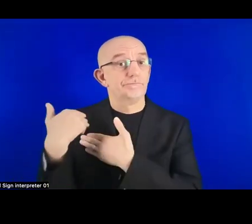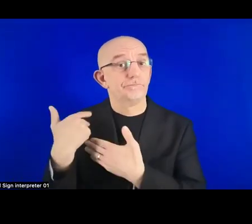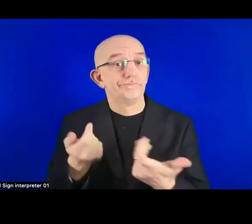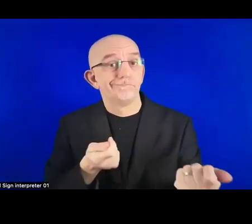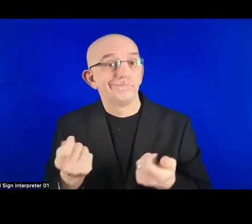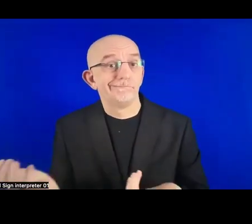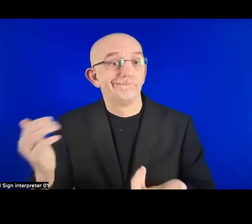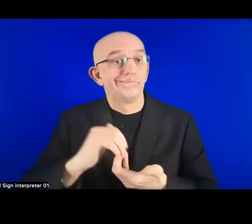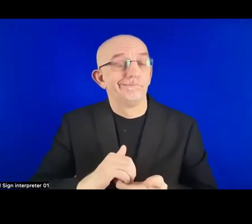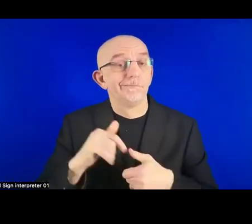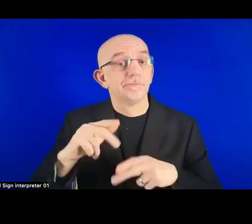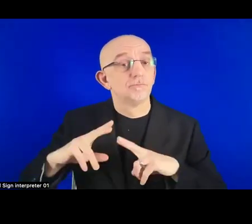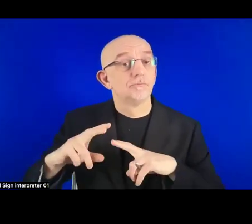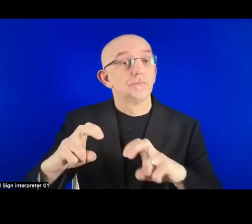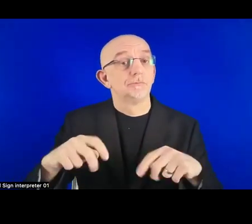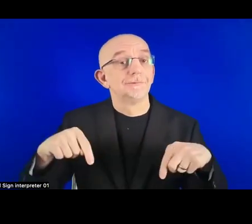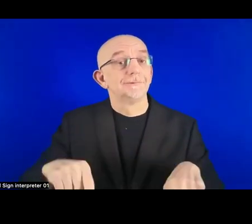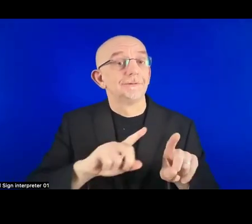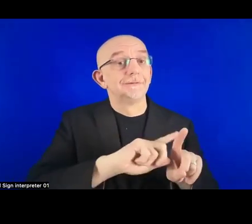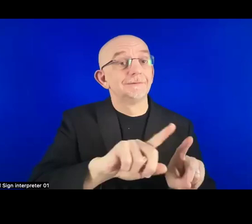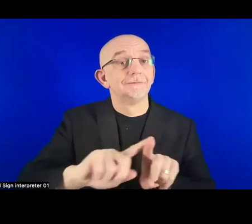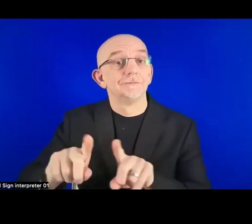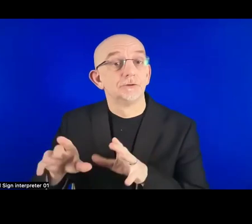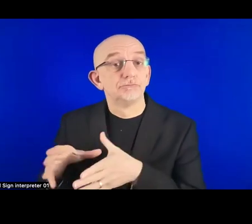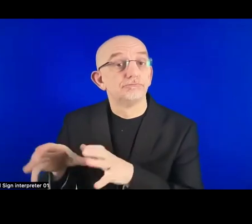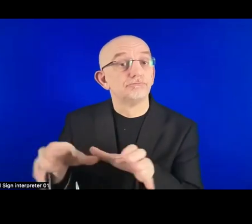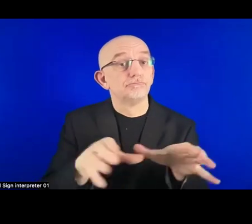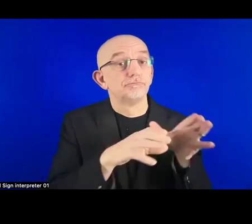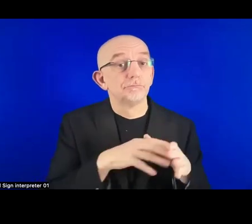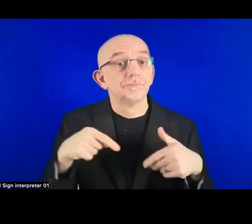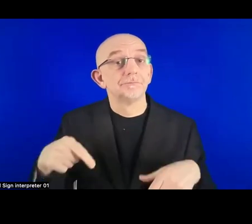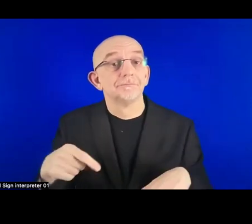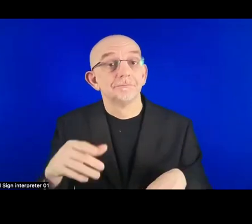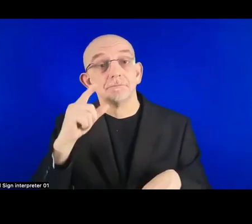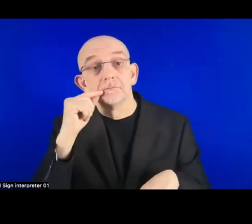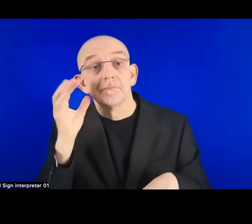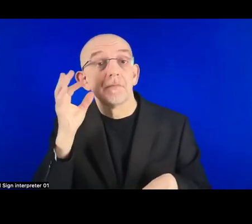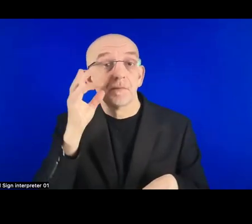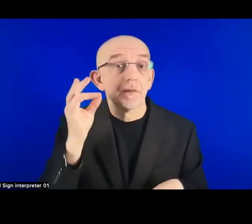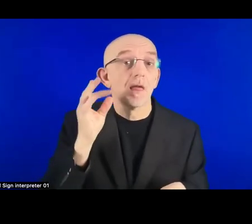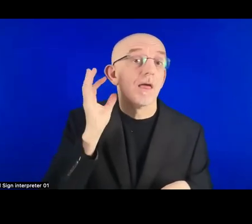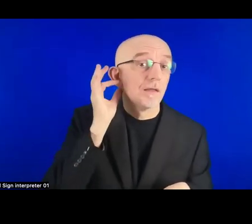projects addressing social services, social benefits, legal capacity reform,